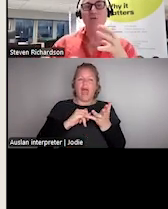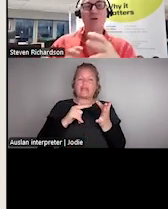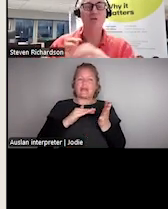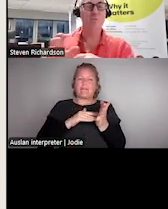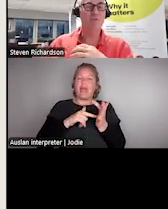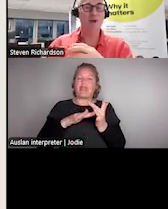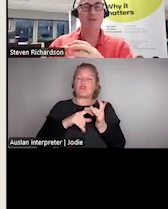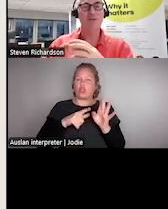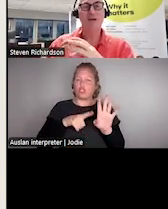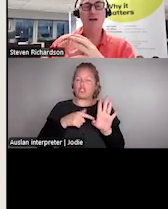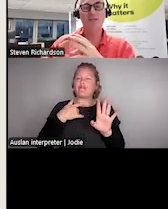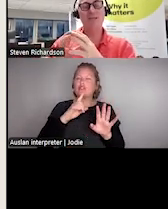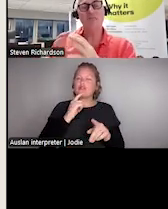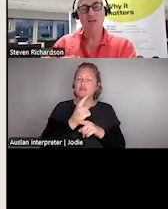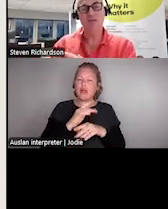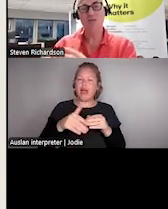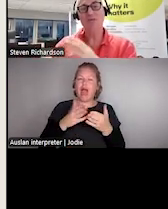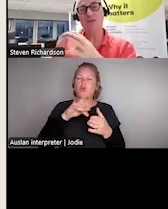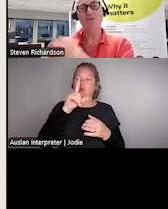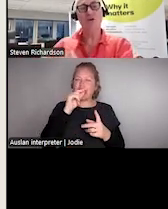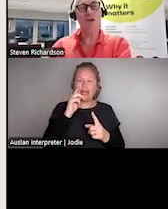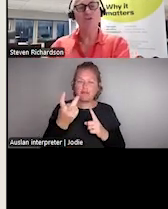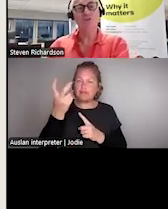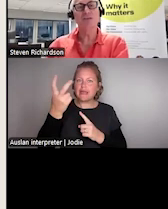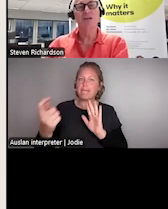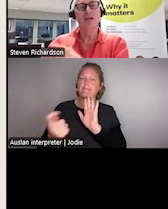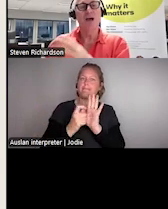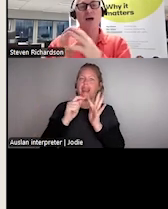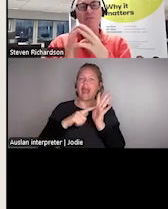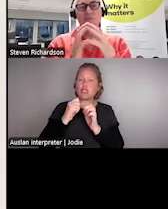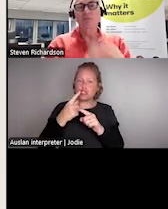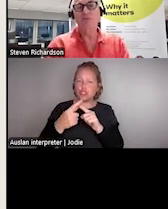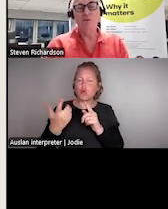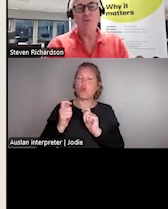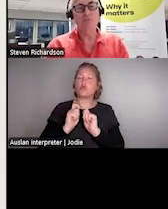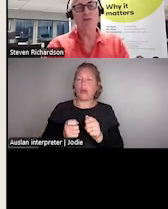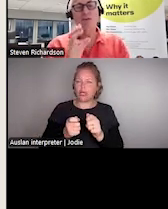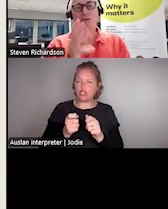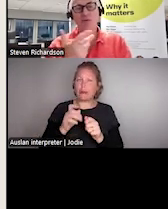you might go about seeking pledges or seeking donations before you have gone public. We are